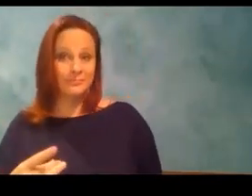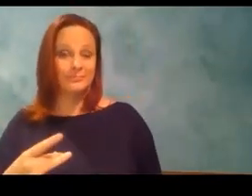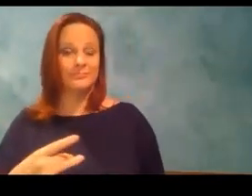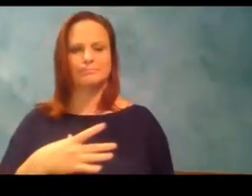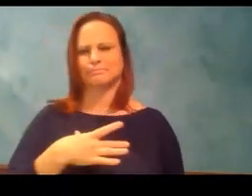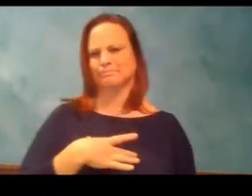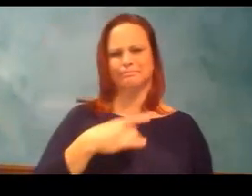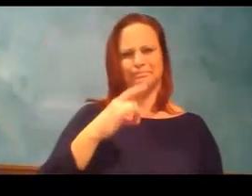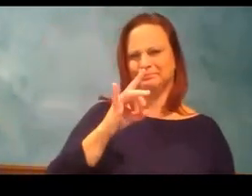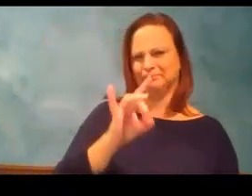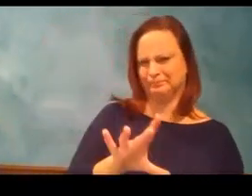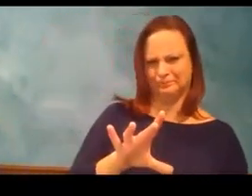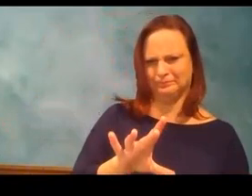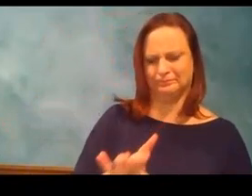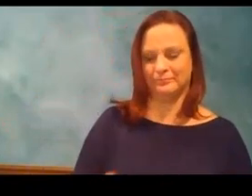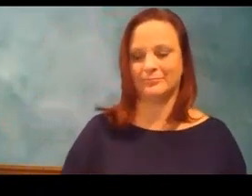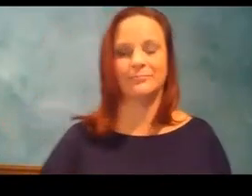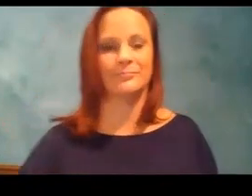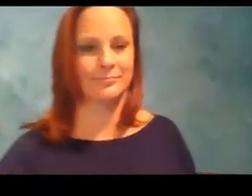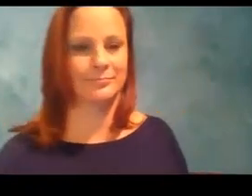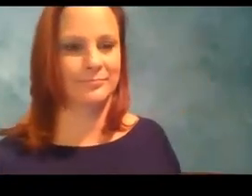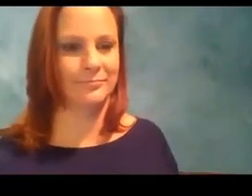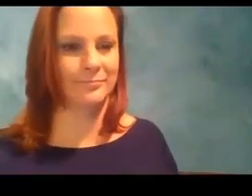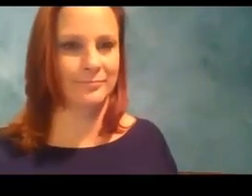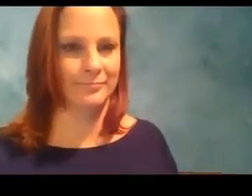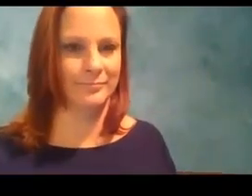LIKE, and then throw it away for DON'T-LIKE.